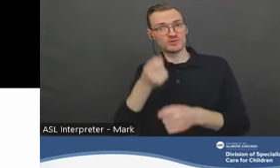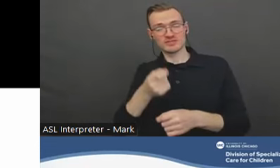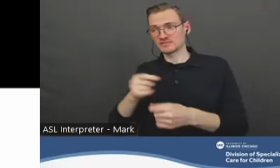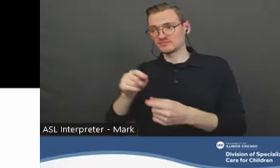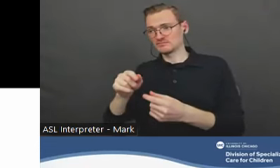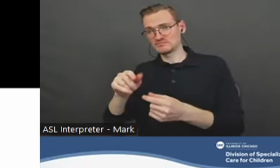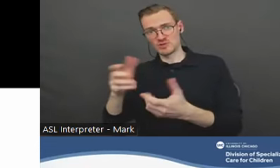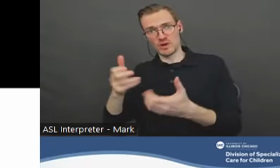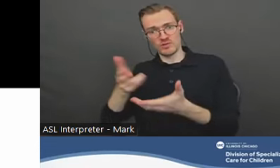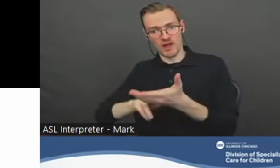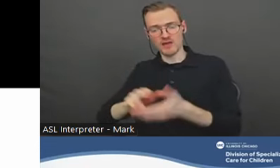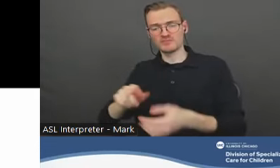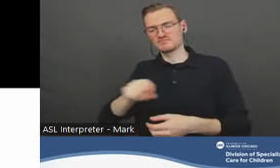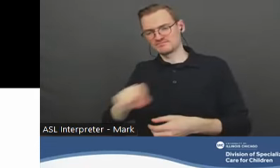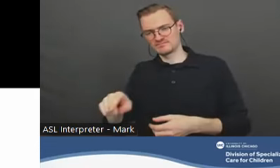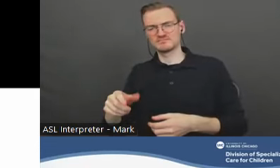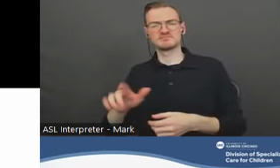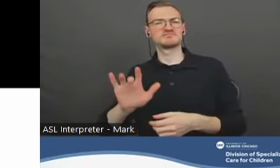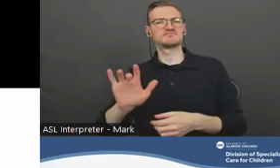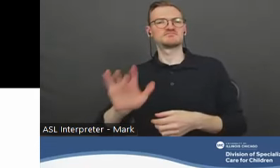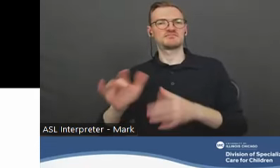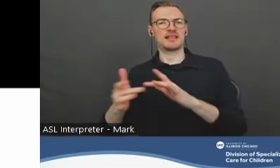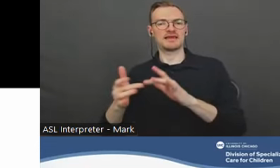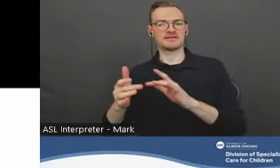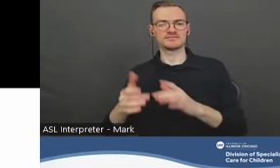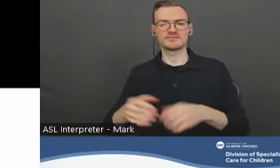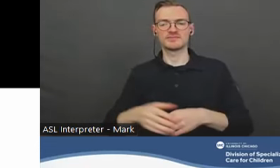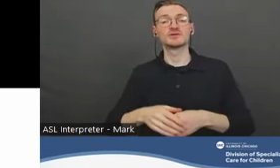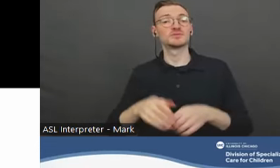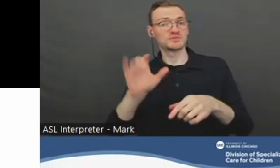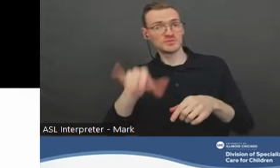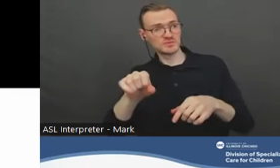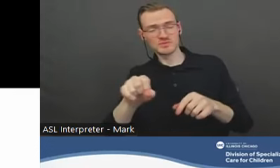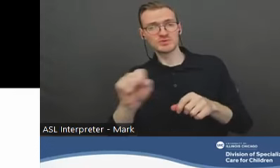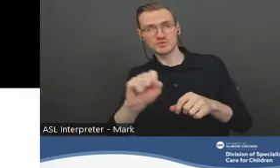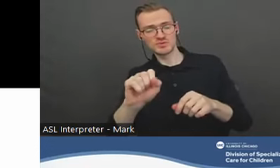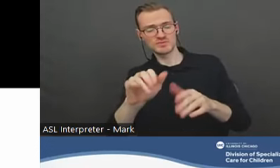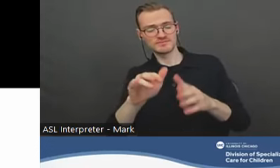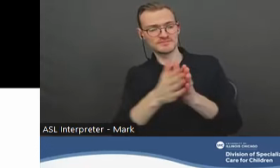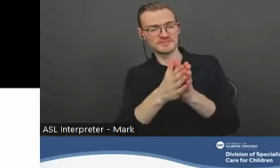this after you get the slides you can also contact Medicare or the Social Security Administration if